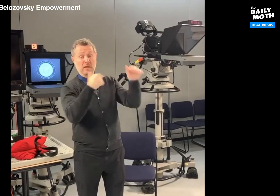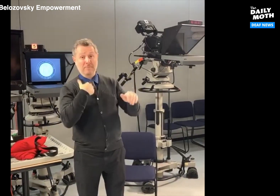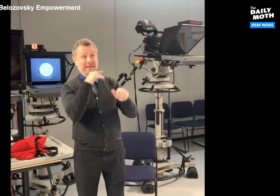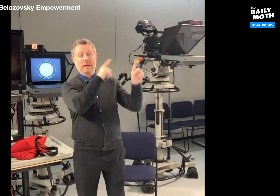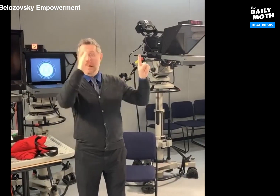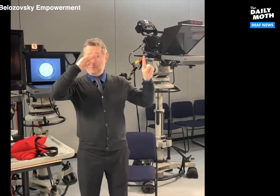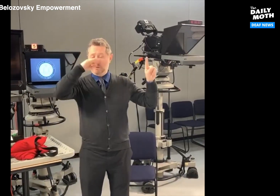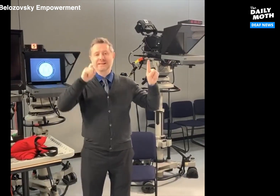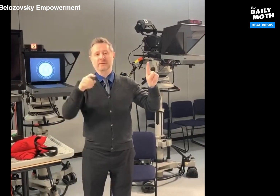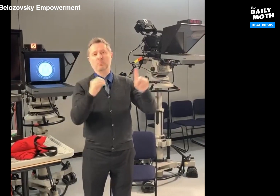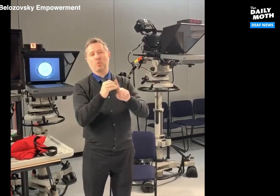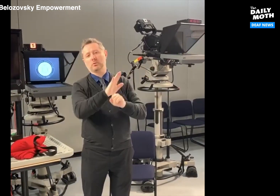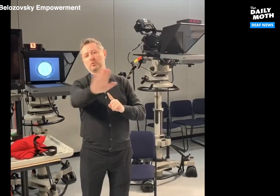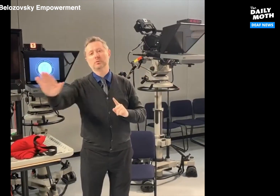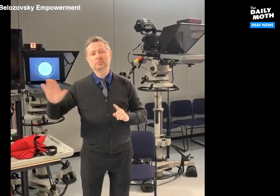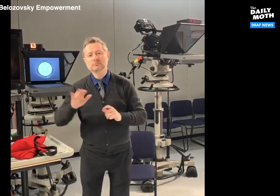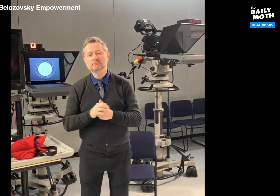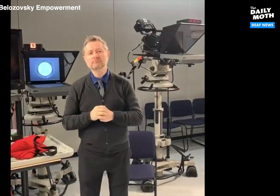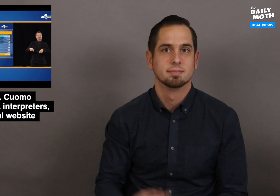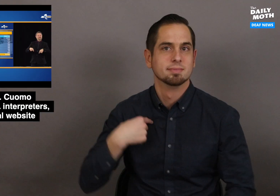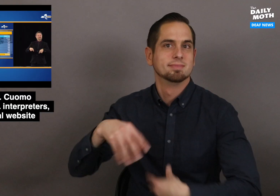They said they hear us but we need your support.